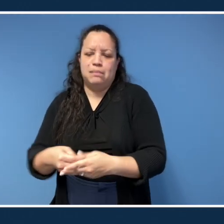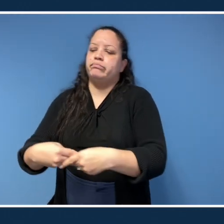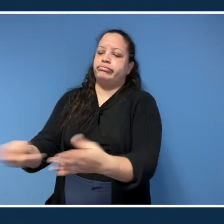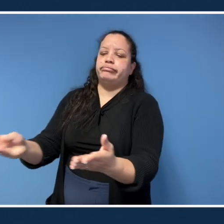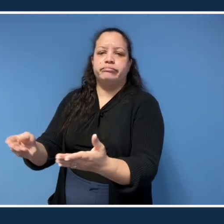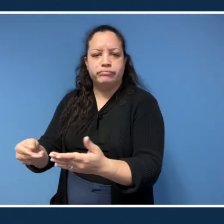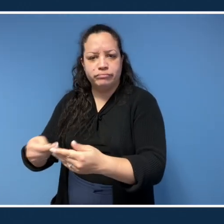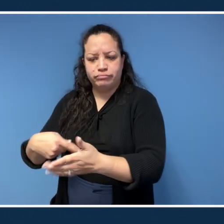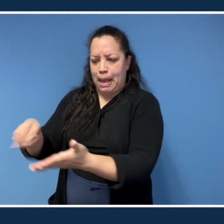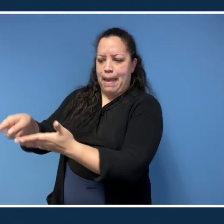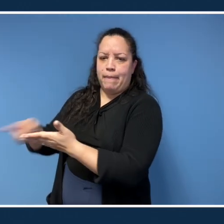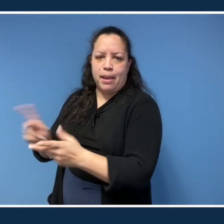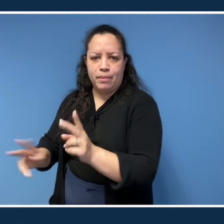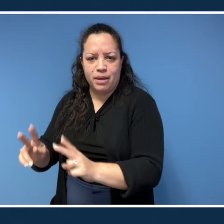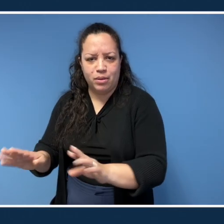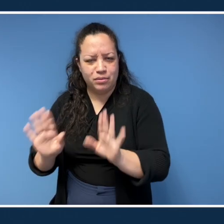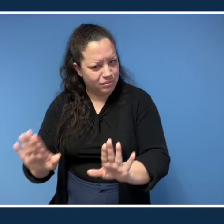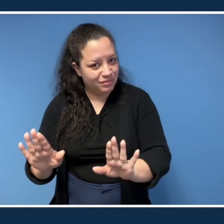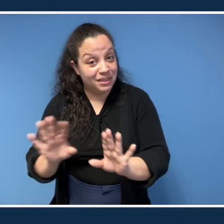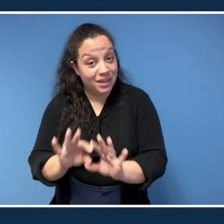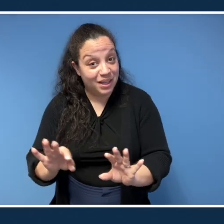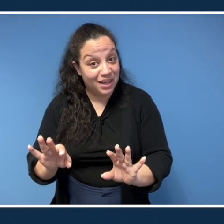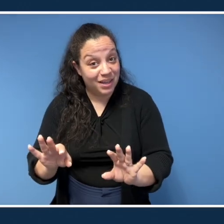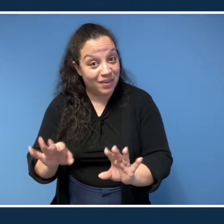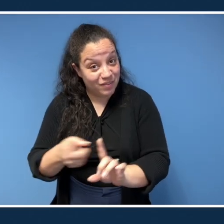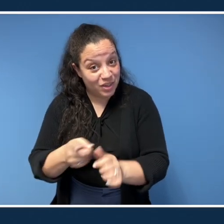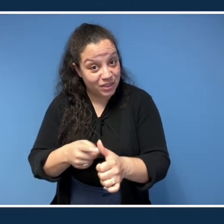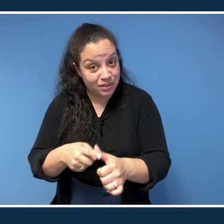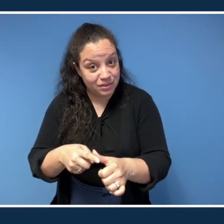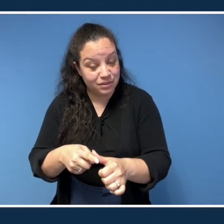want to do is for listeners to just take a step back and think about the actual